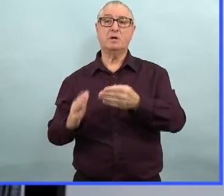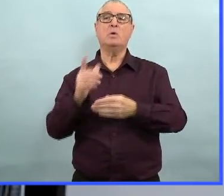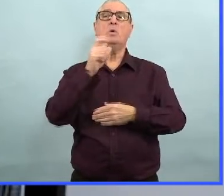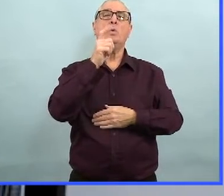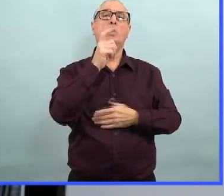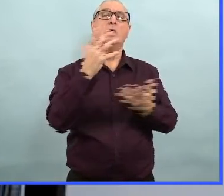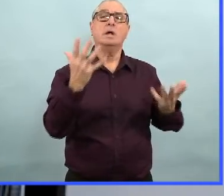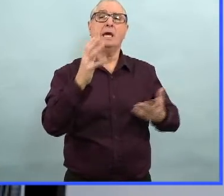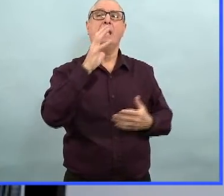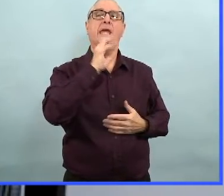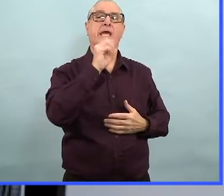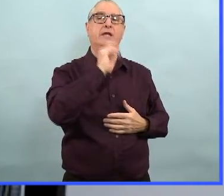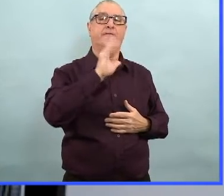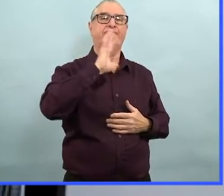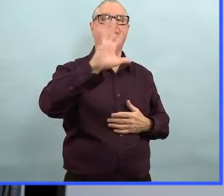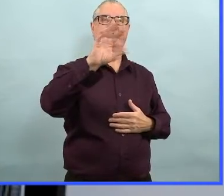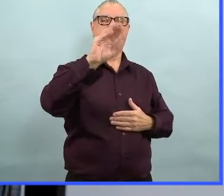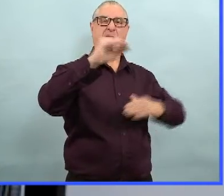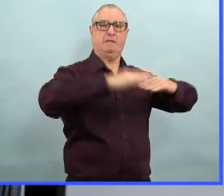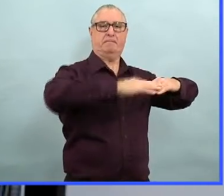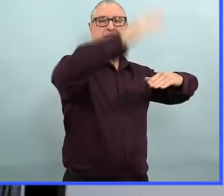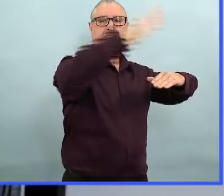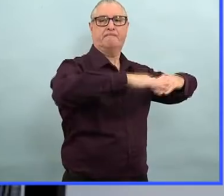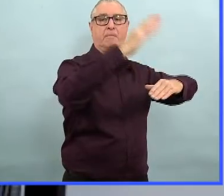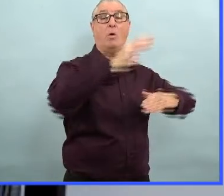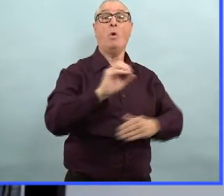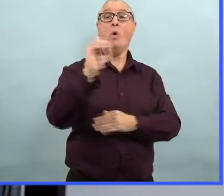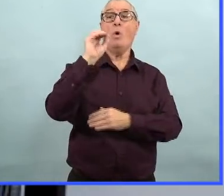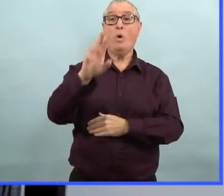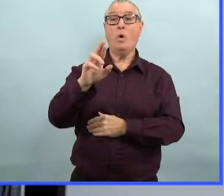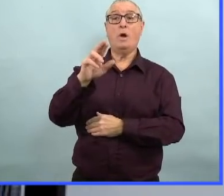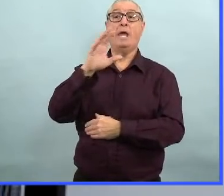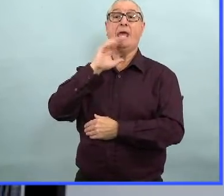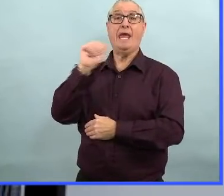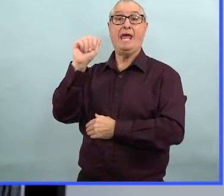in a first nations community who received their second dose at least five months ago